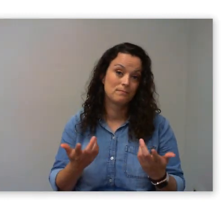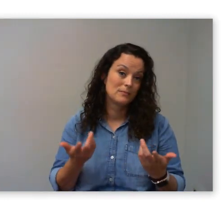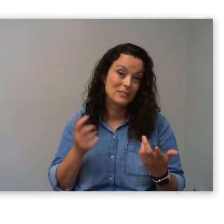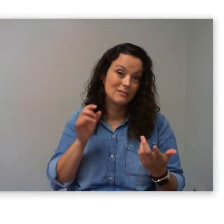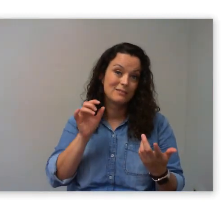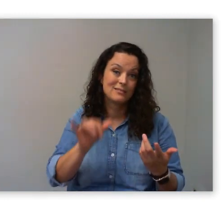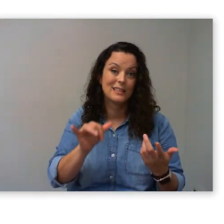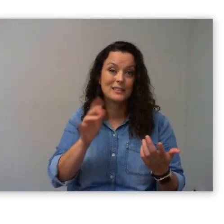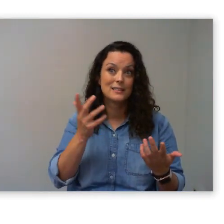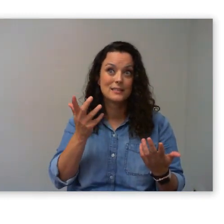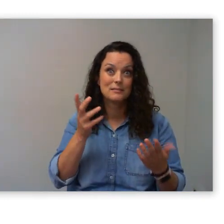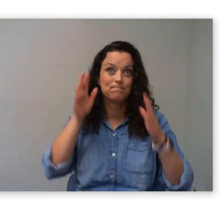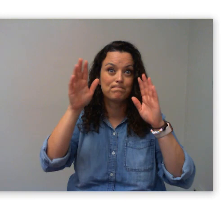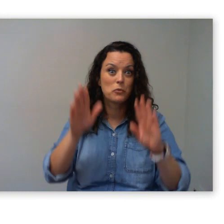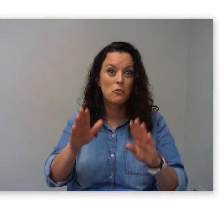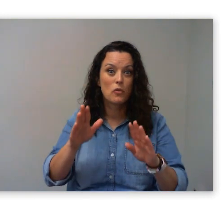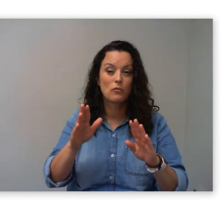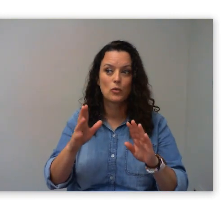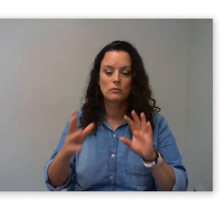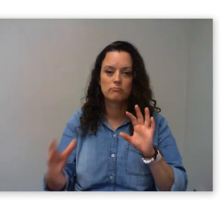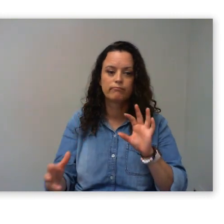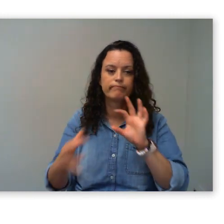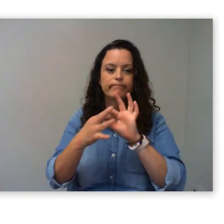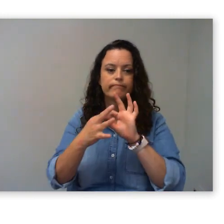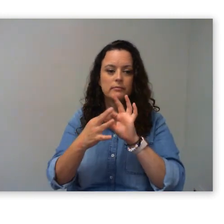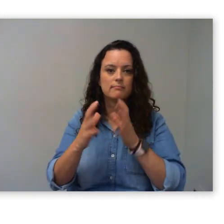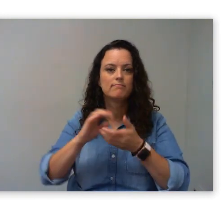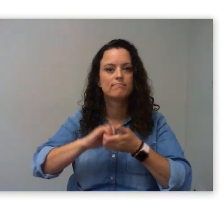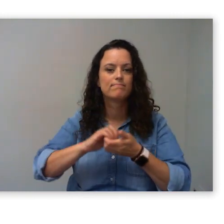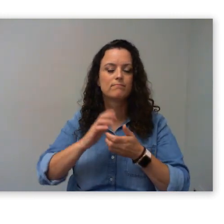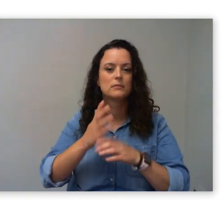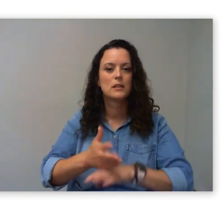for building relationships and improving everybody's work experience